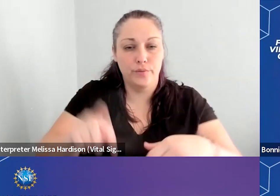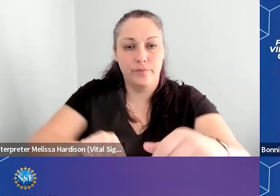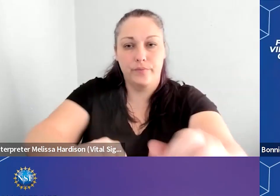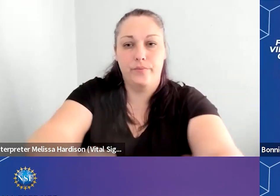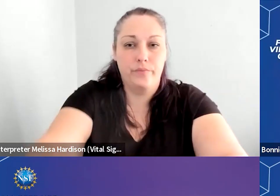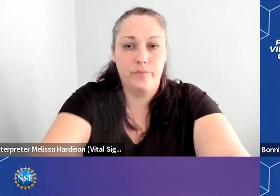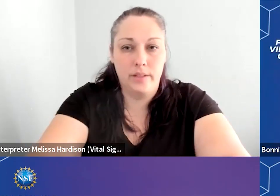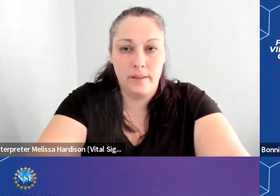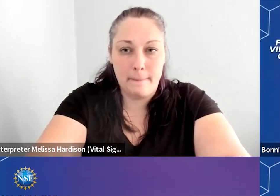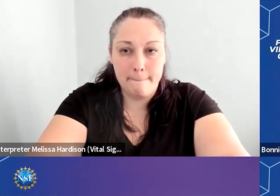Bonnie Green: I don't remember .